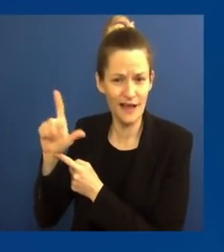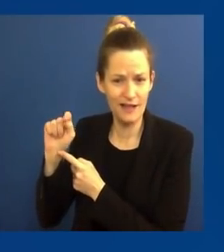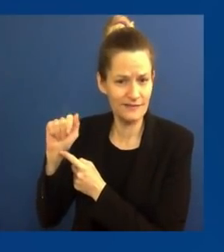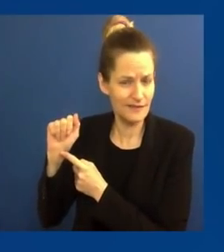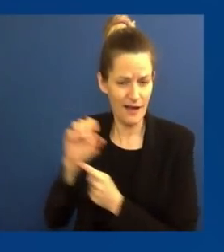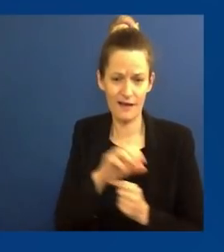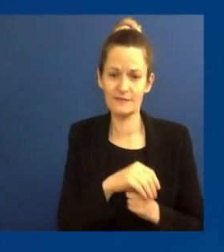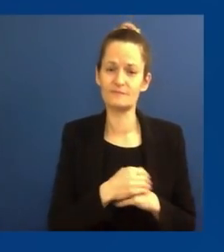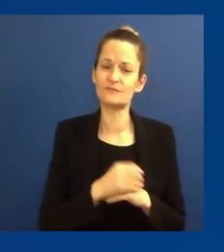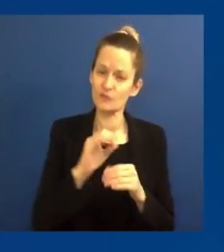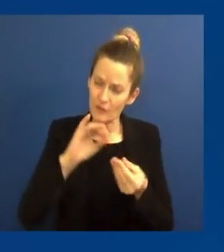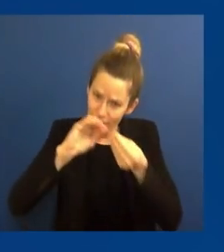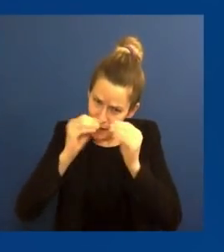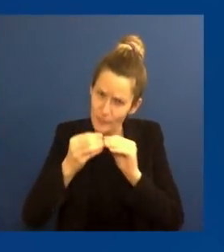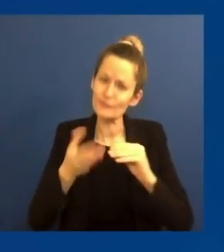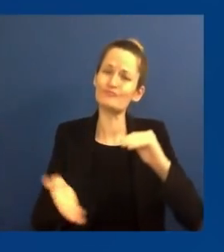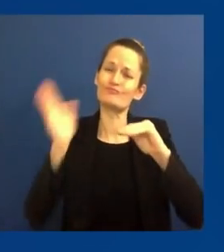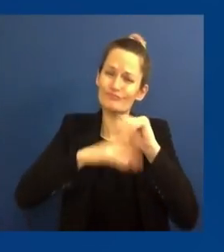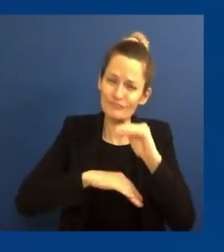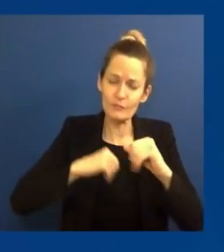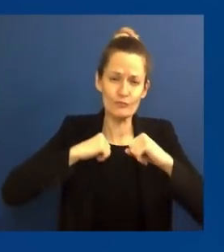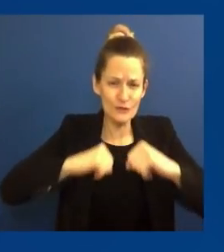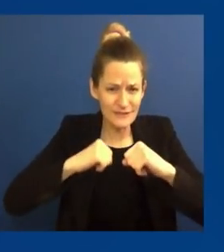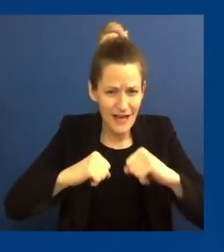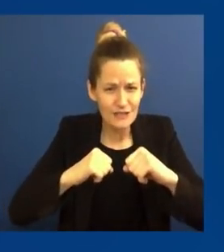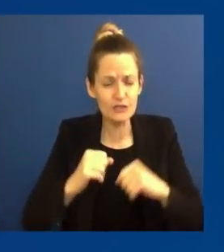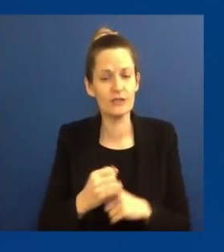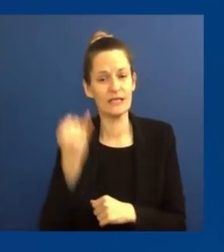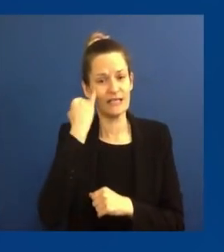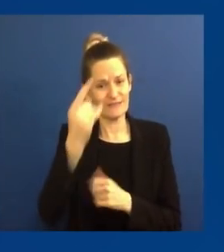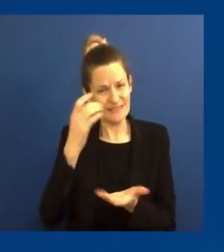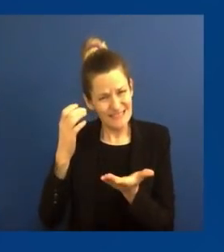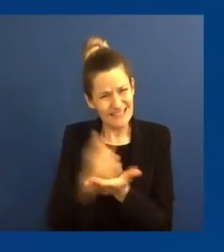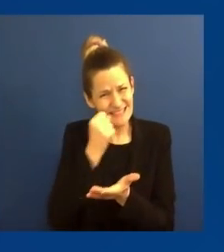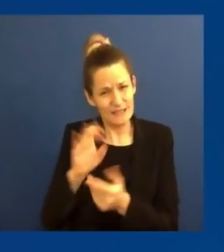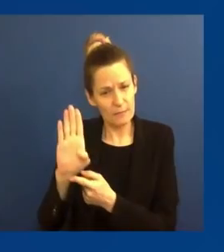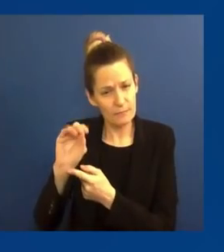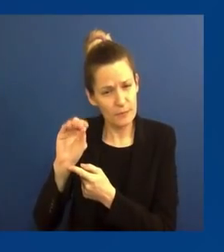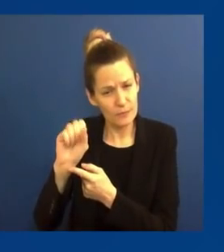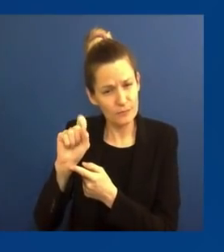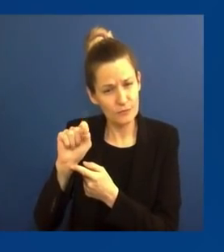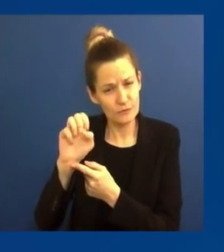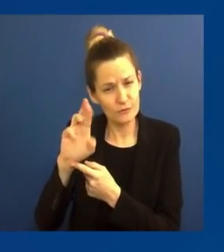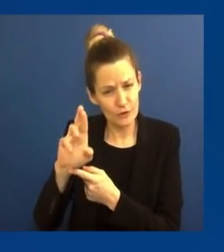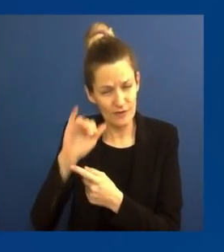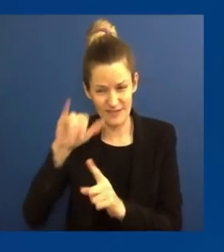Overall, for -- those who received a booster dose had the most protection against emergency room visits,